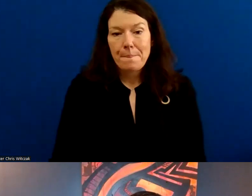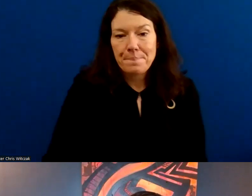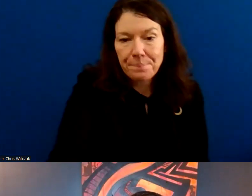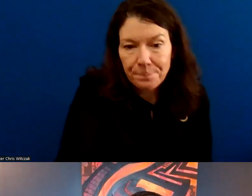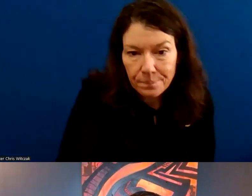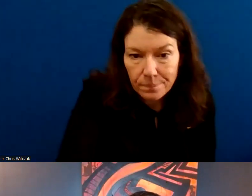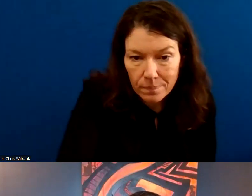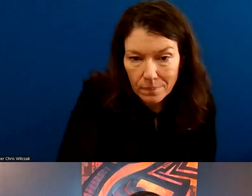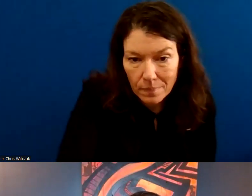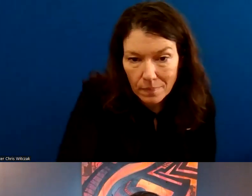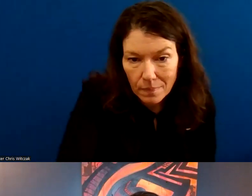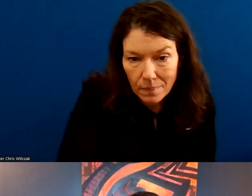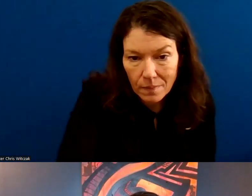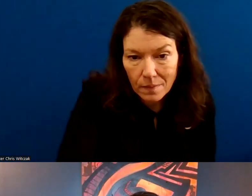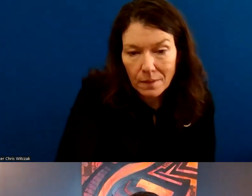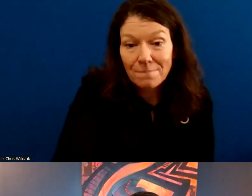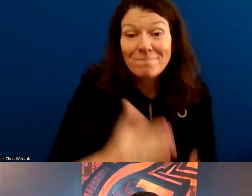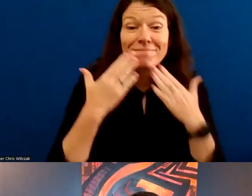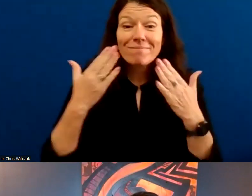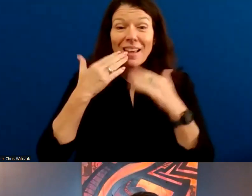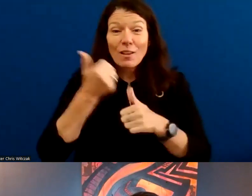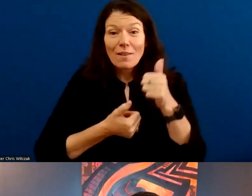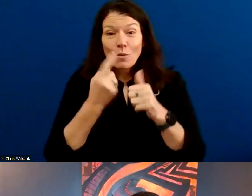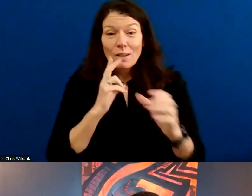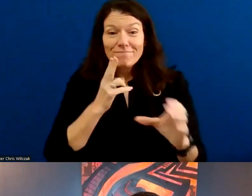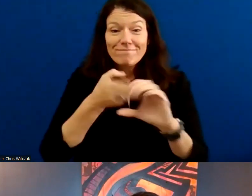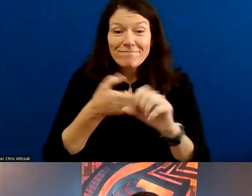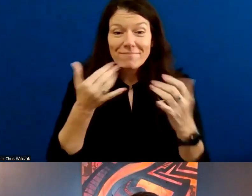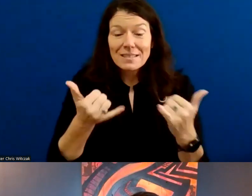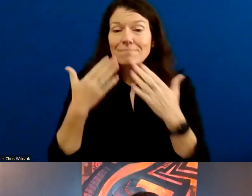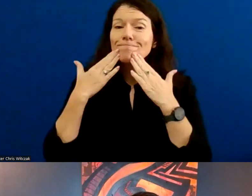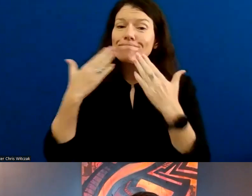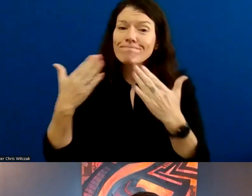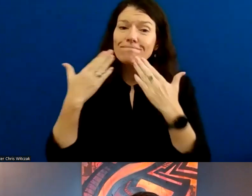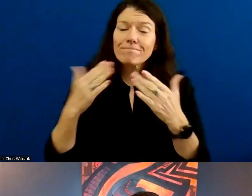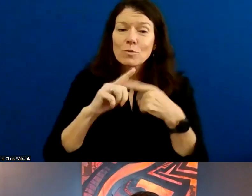All right thanks everyone for being here a big thank you to all of our interpreters for